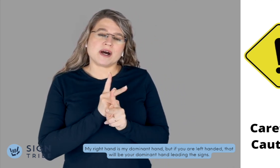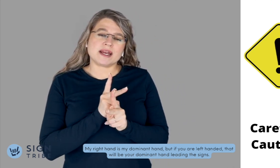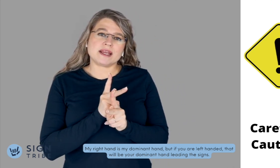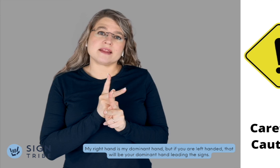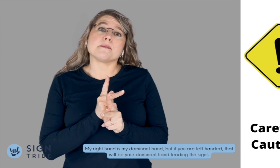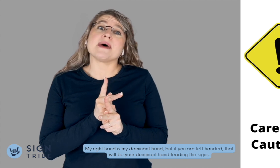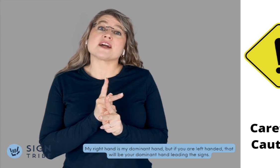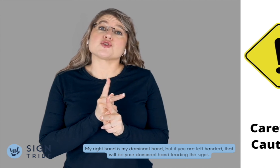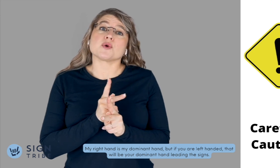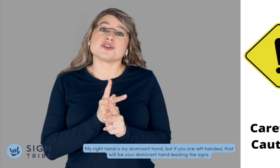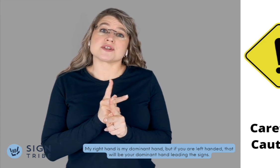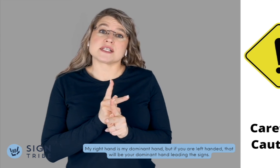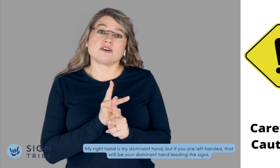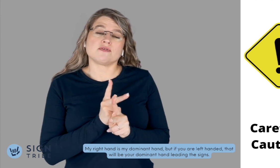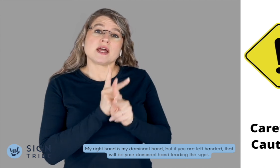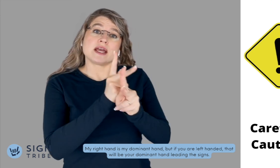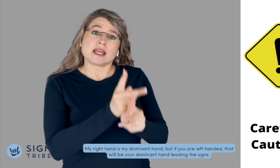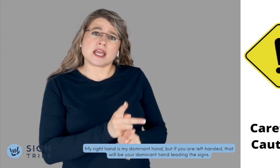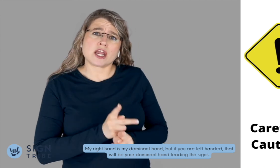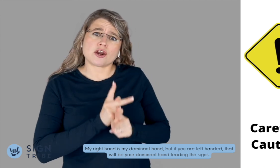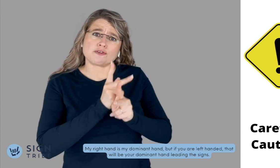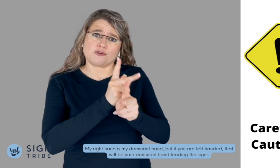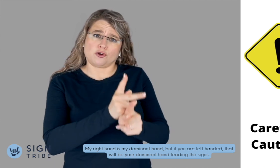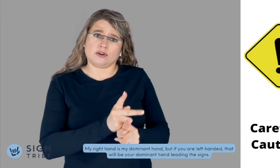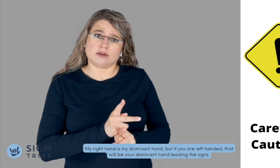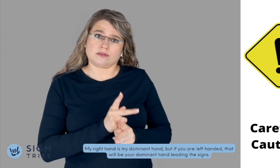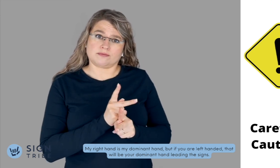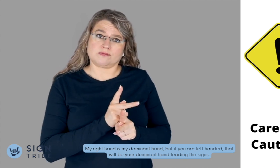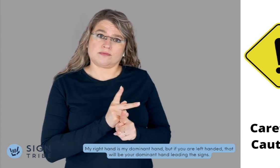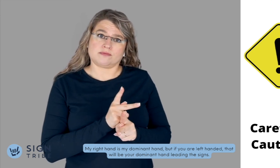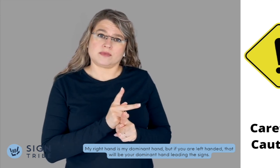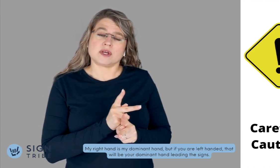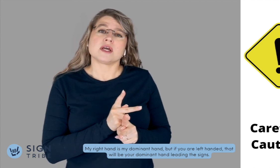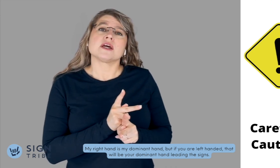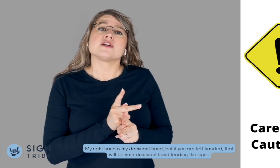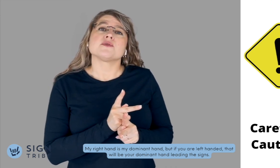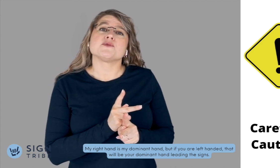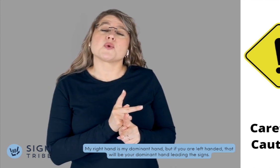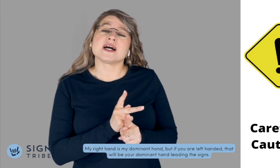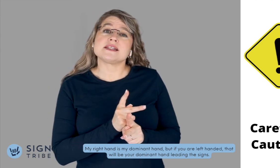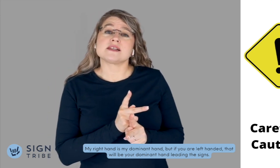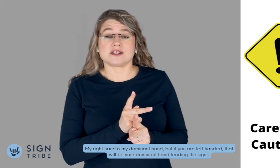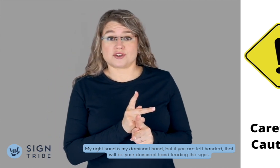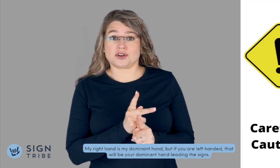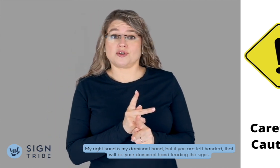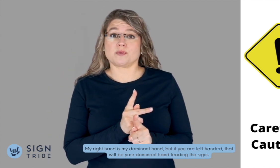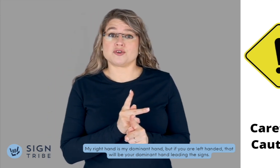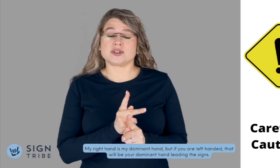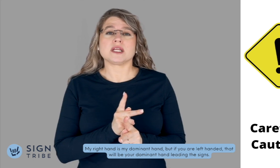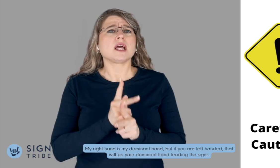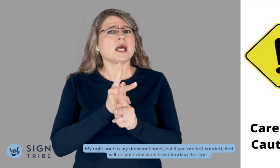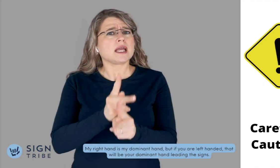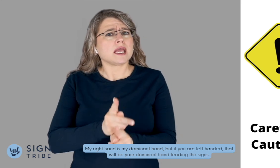body and then back towards yourself. Careful. Twice in a circular motion.